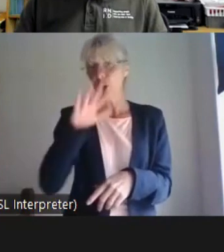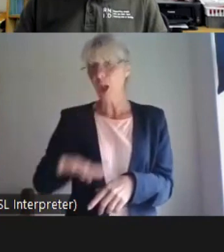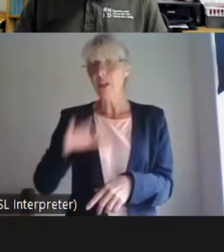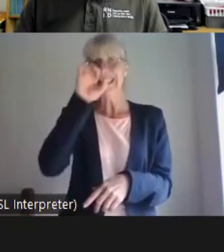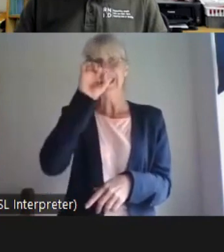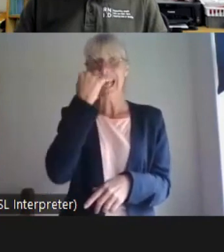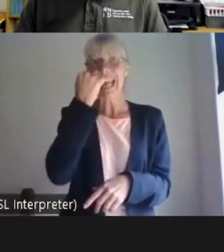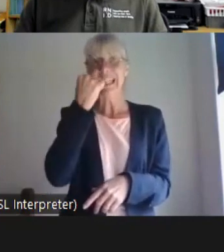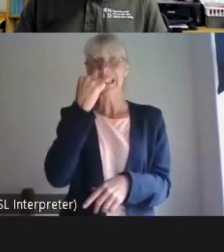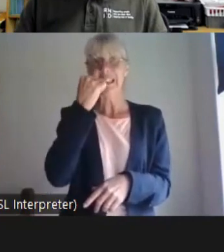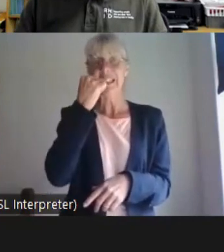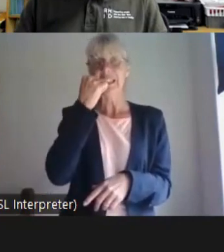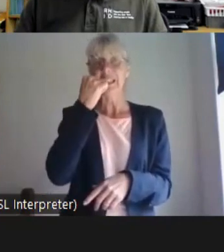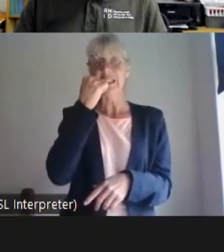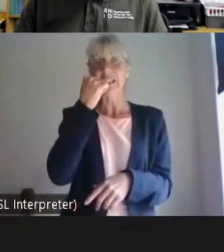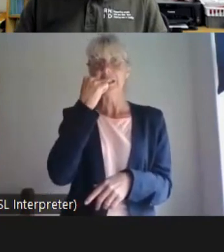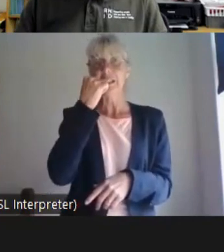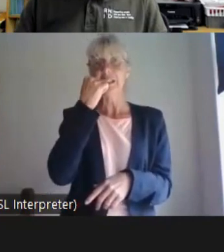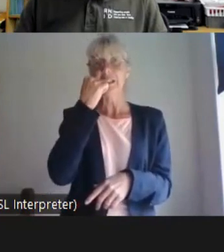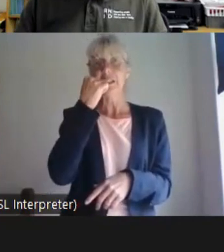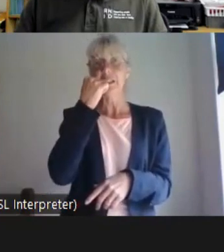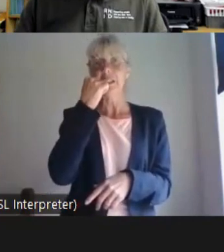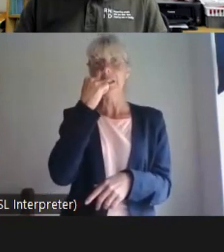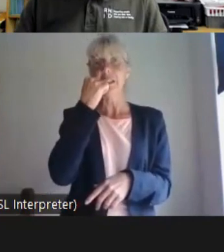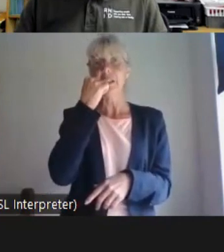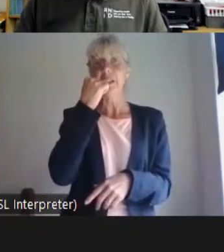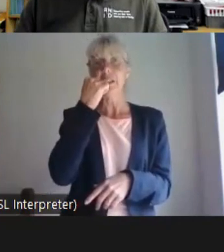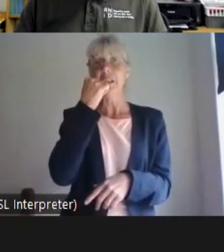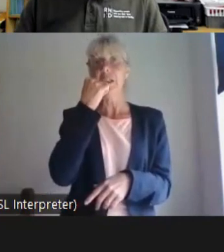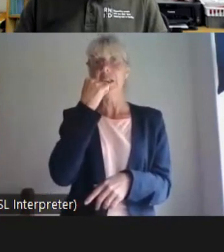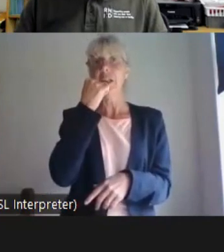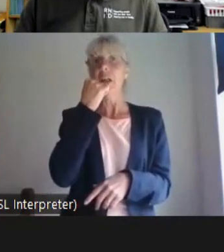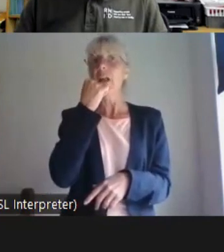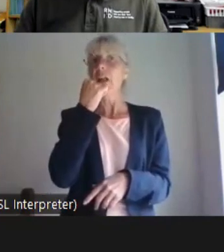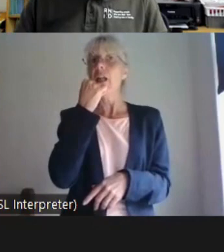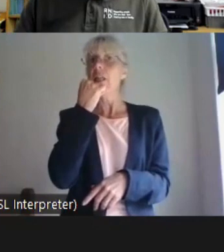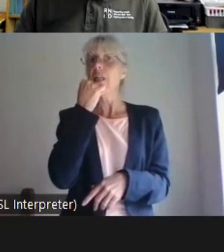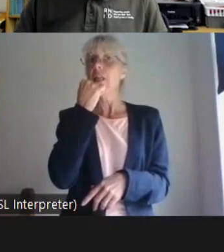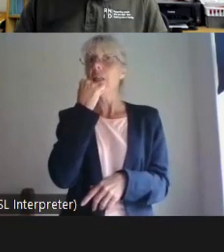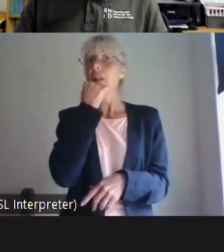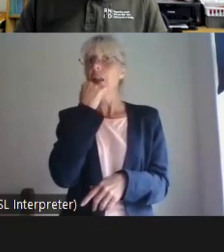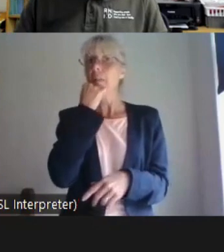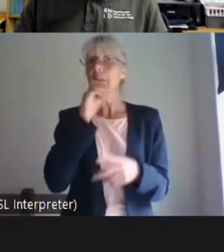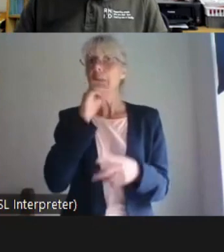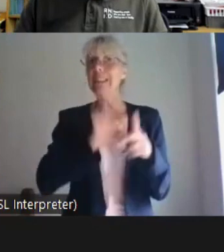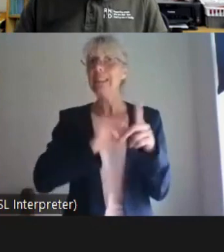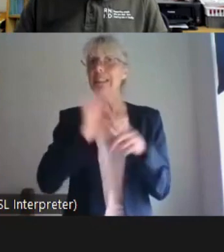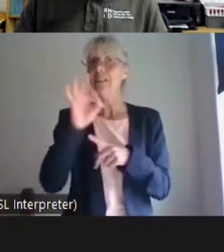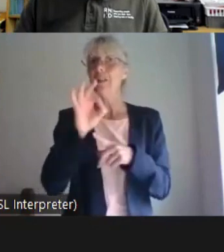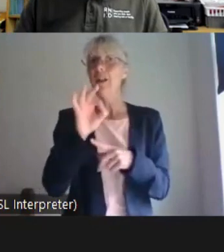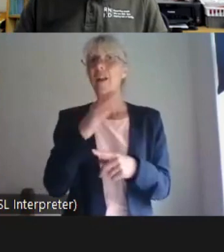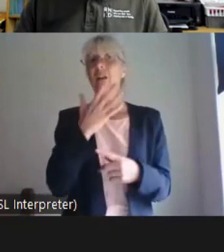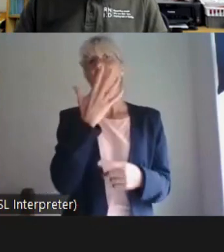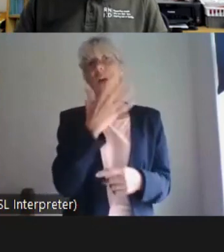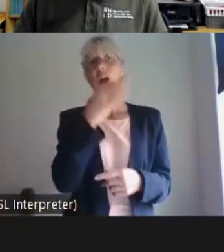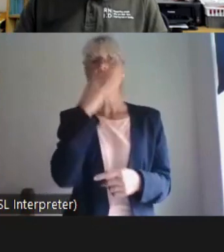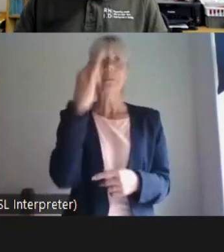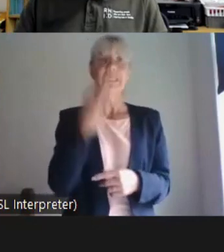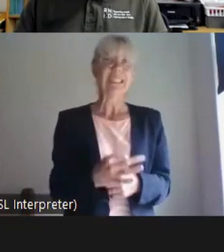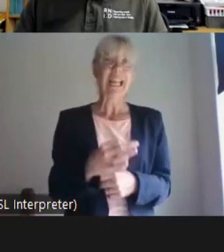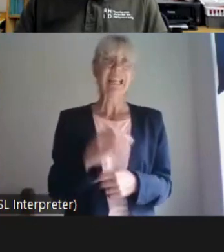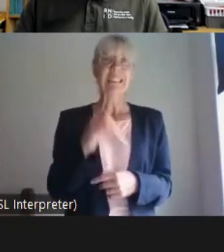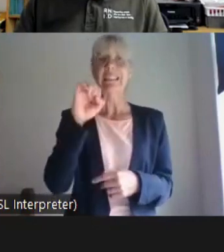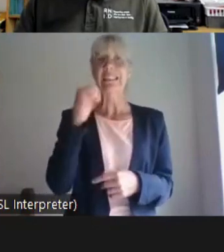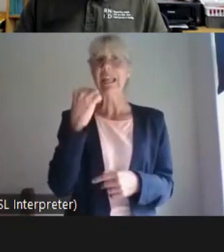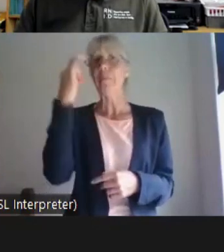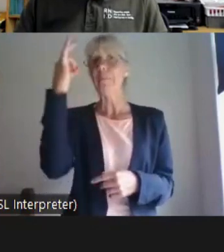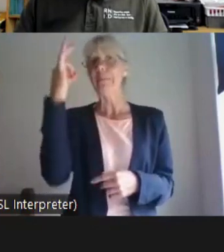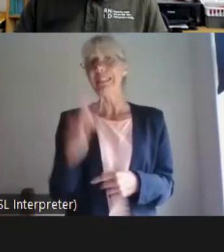the figures even get better so approximately five to ten percent will have hearing issues and after